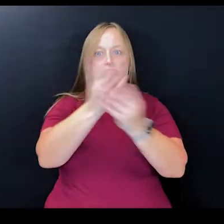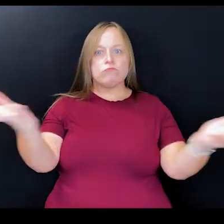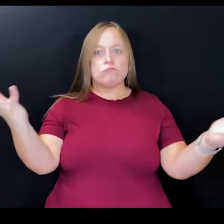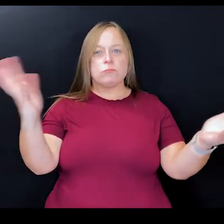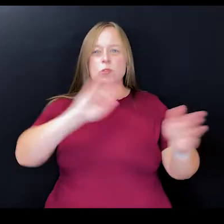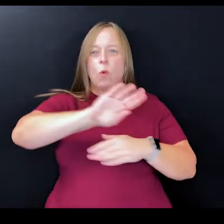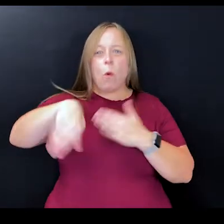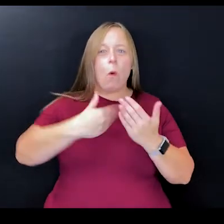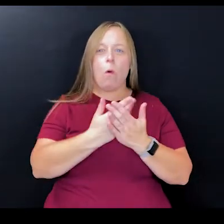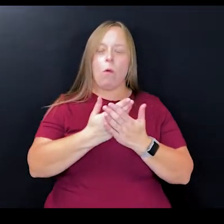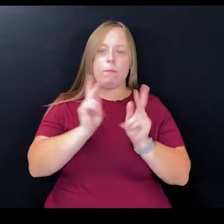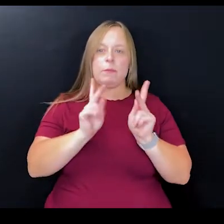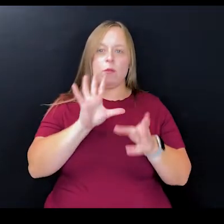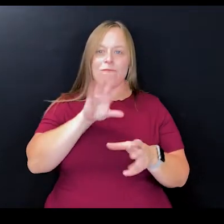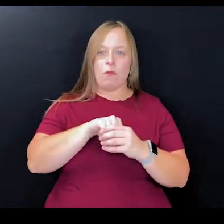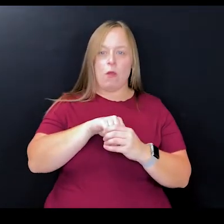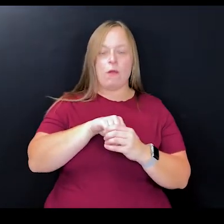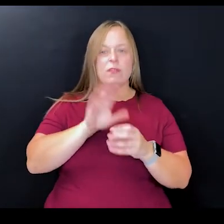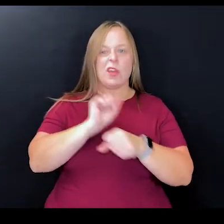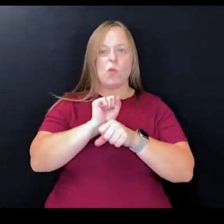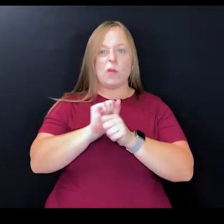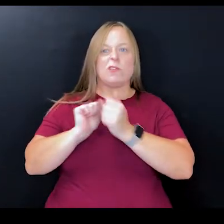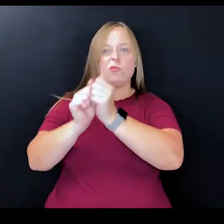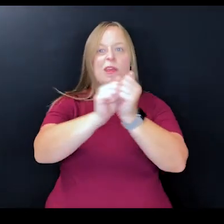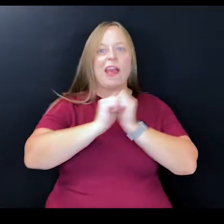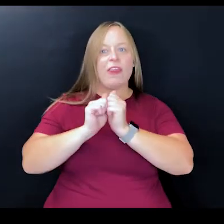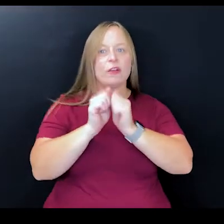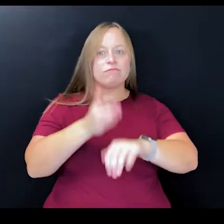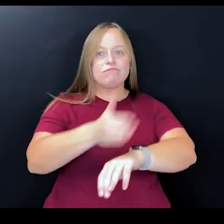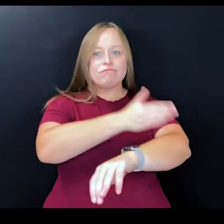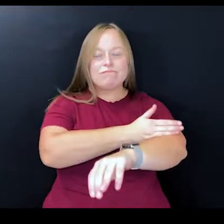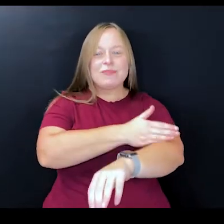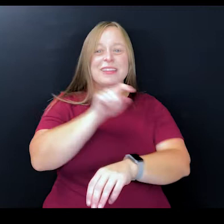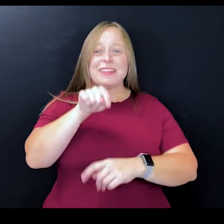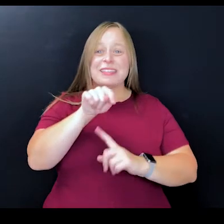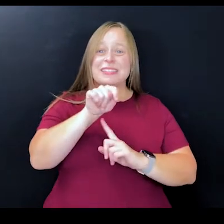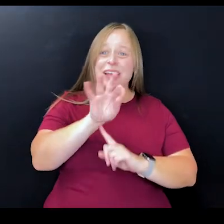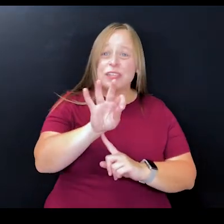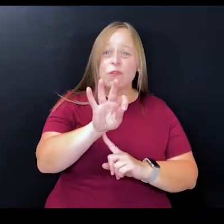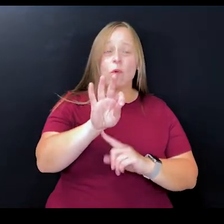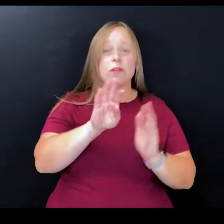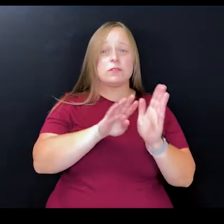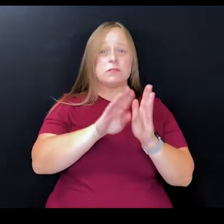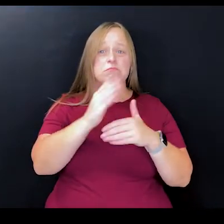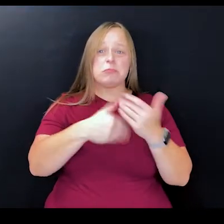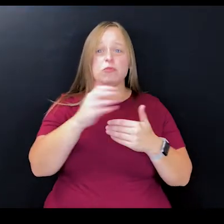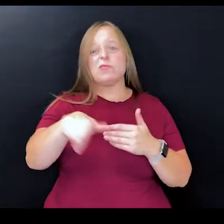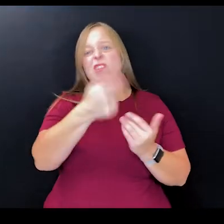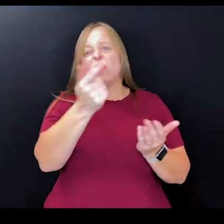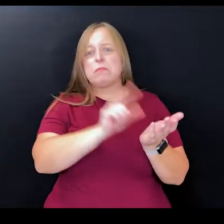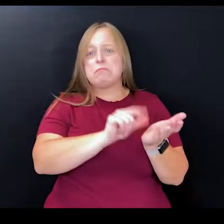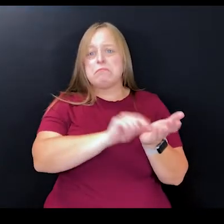to all of our stakeholders so that they can work together. This task force also produces other publications